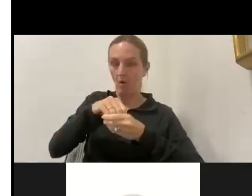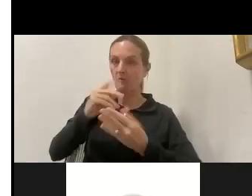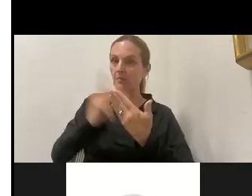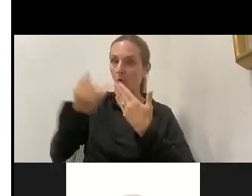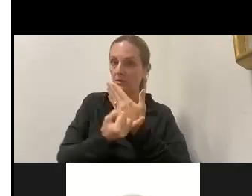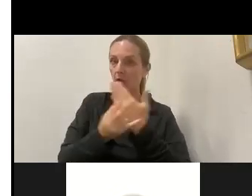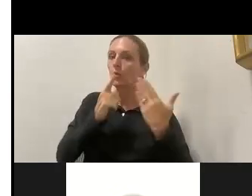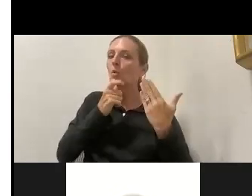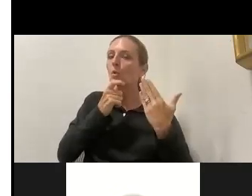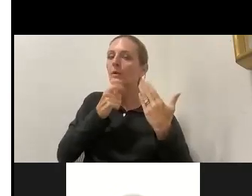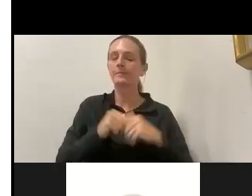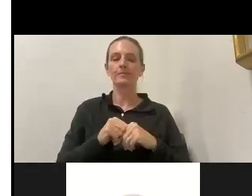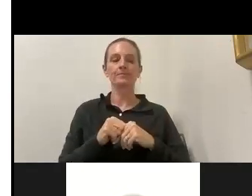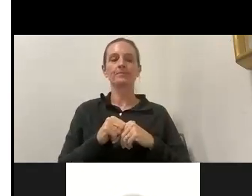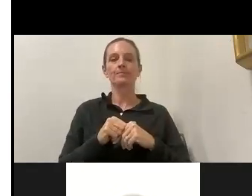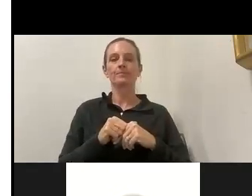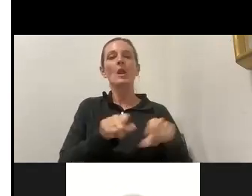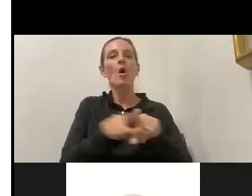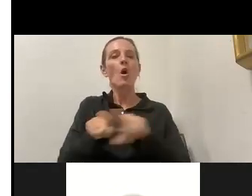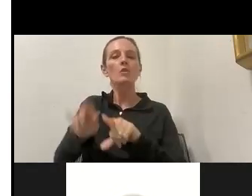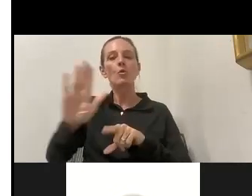And then also you are going to look at your time frame. It will start at this time,